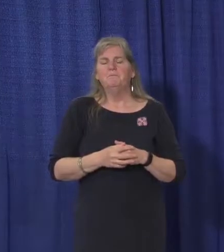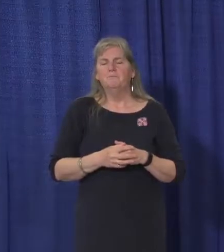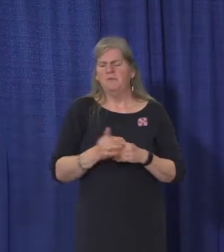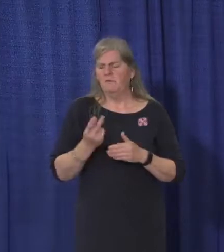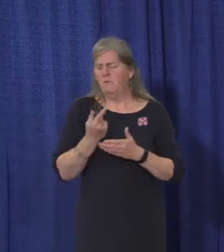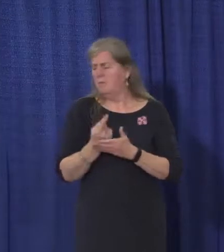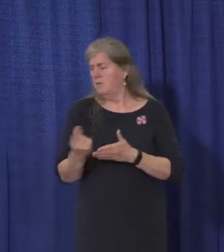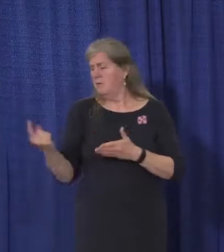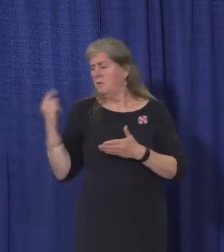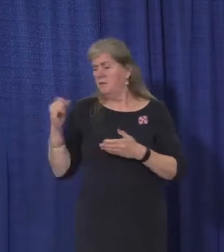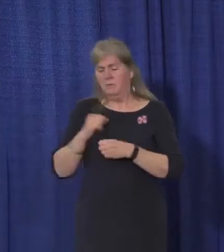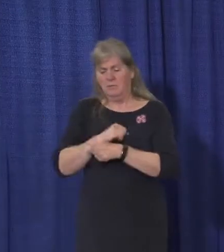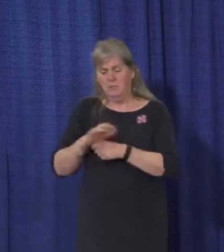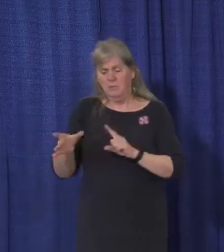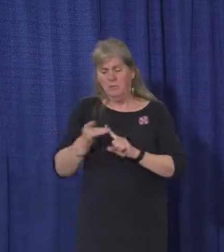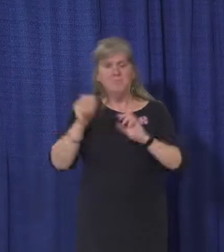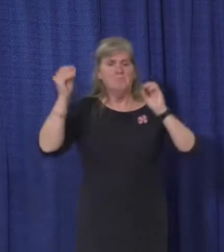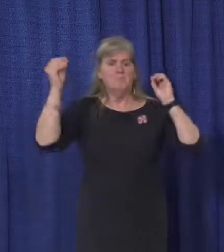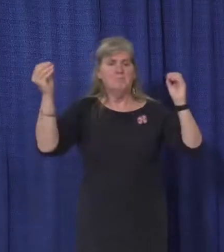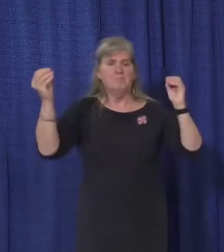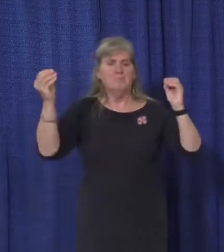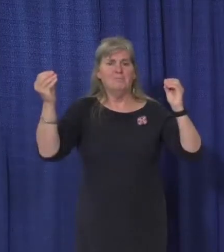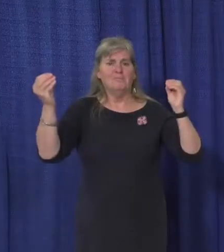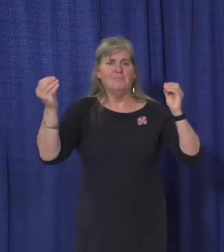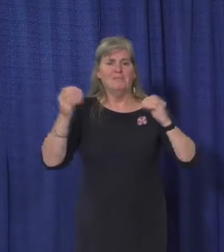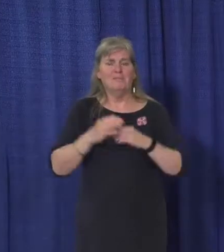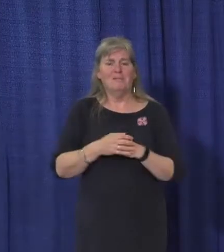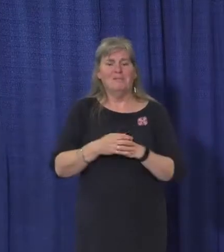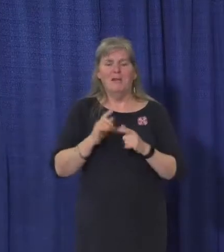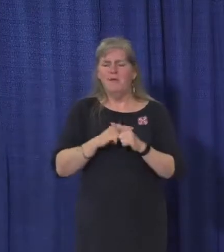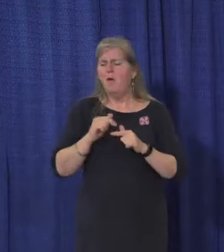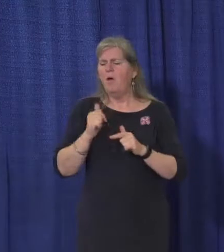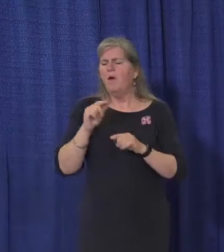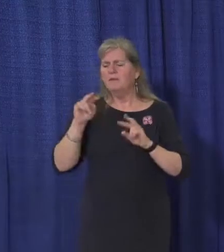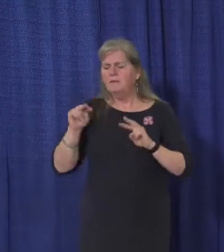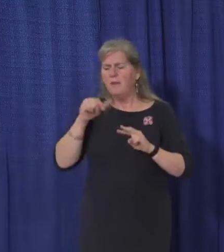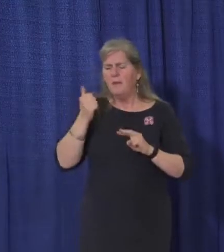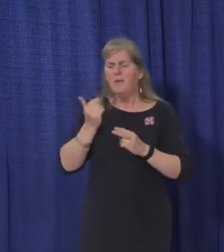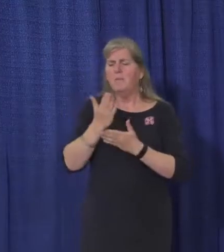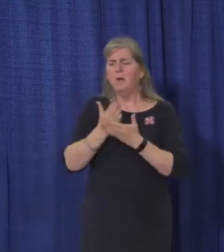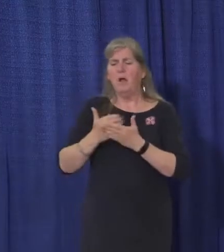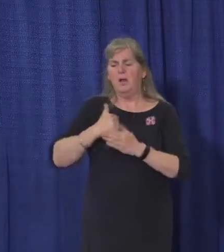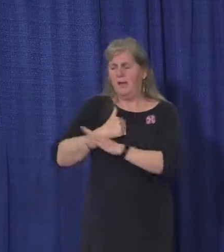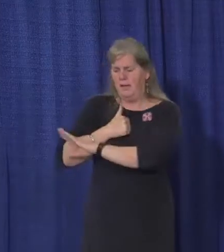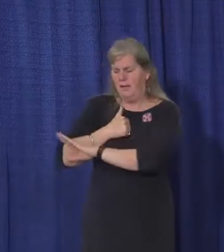A couple weeks ago we had no active cases while we watched our neighbours to the south and